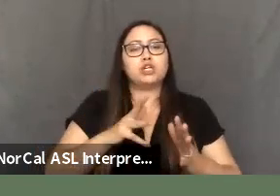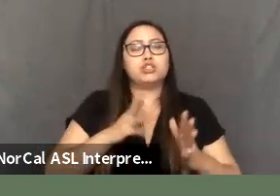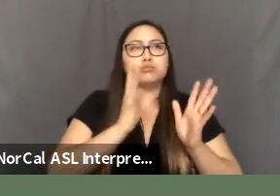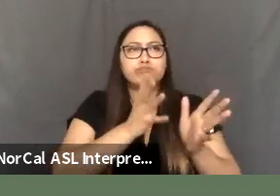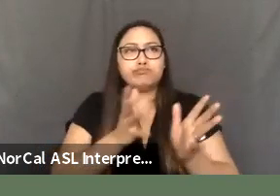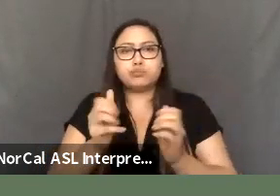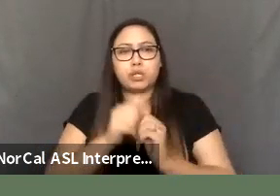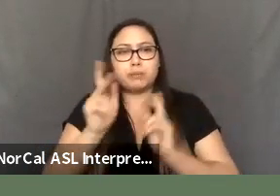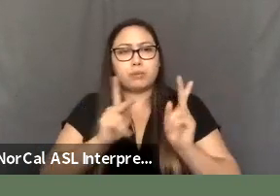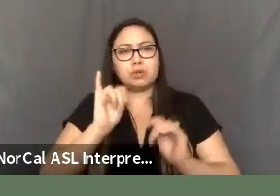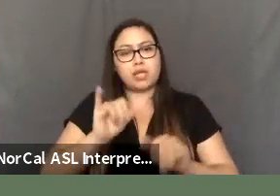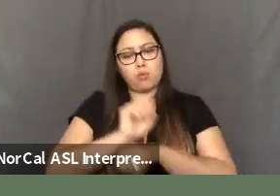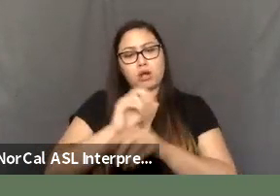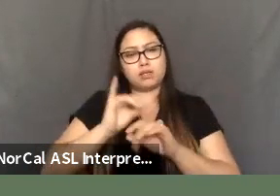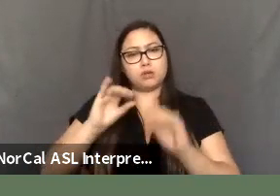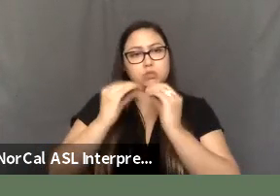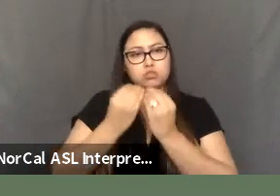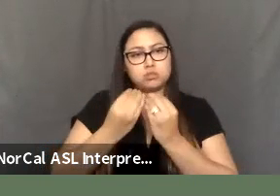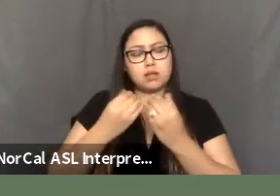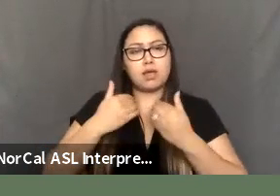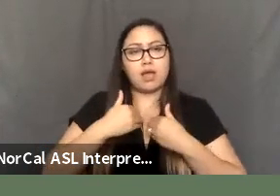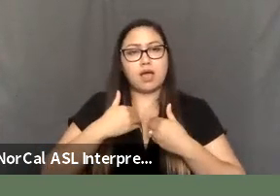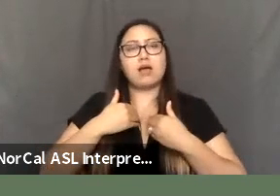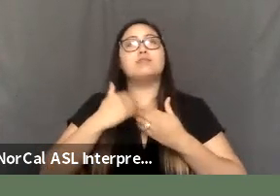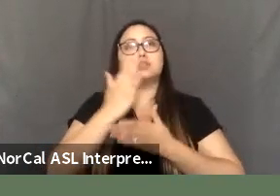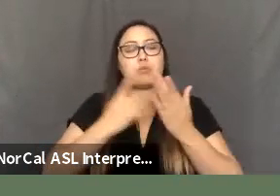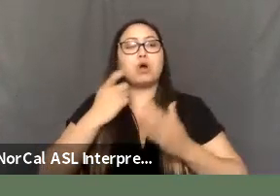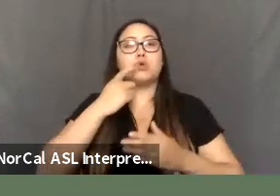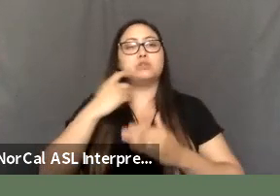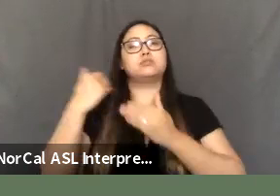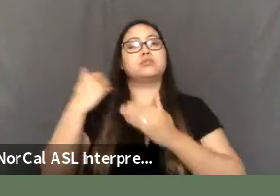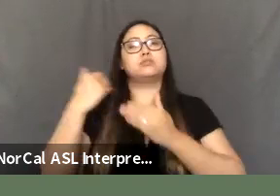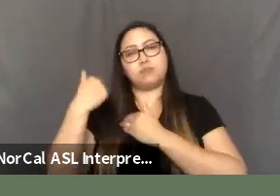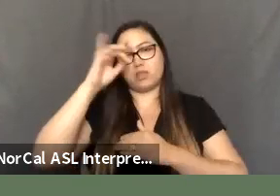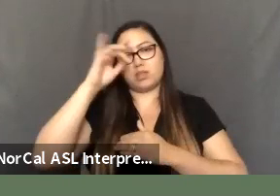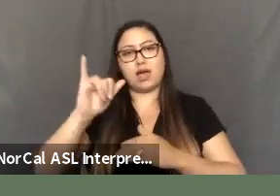in organizations that have someone leading these initiatives. I suspect that there are